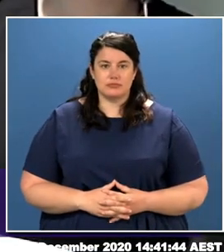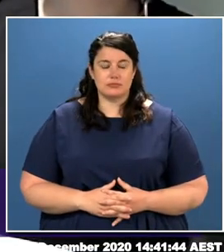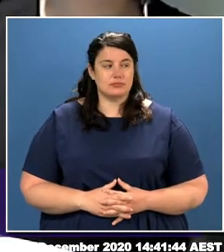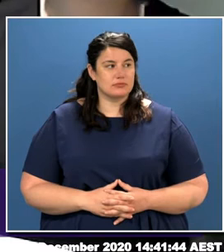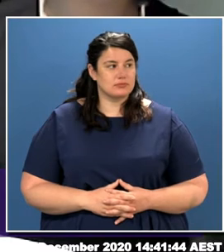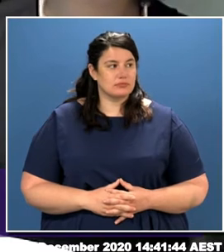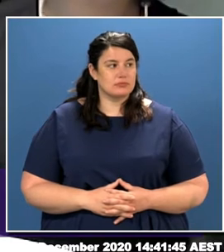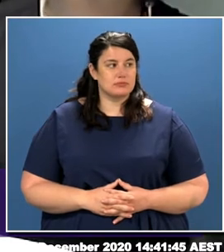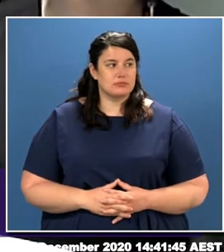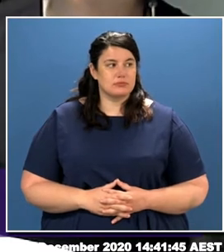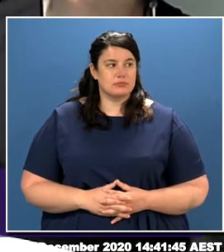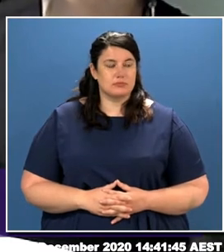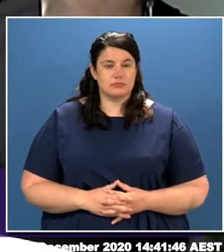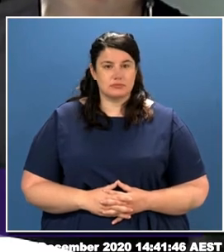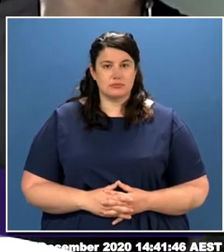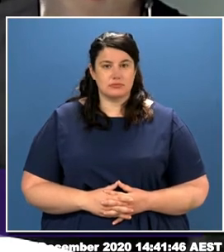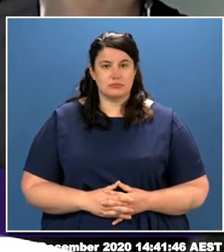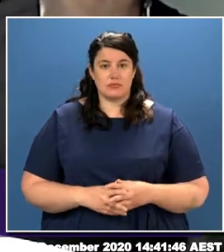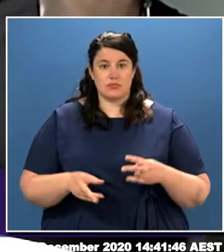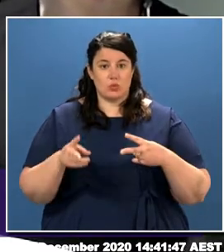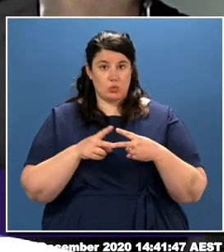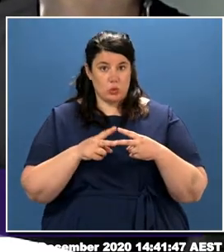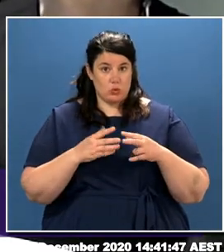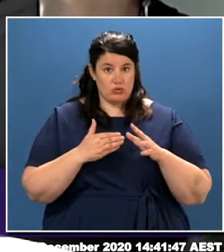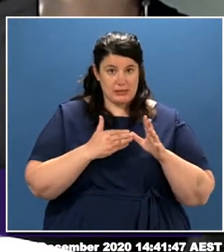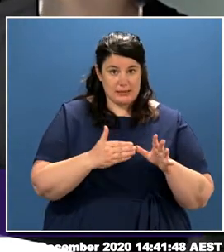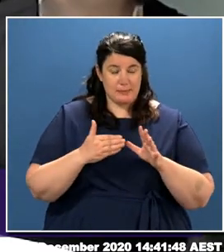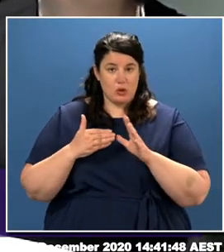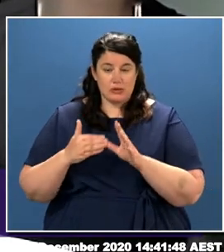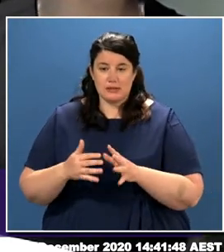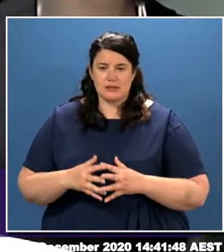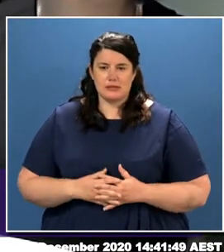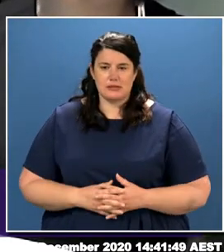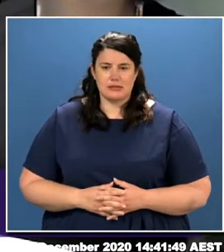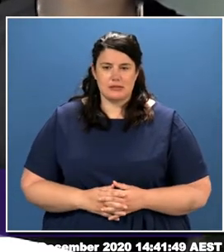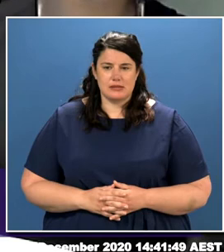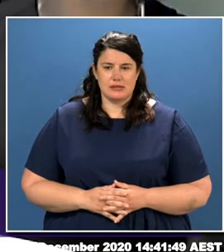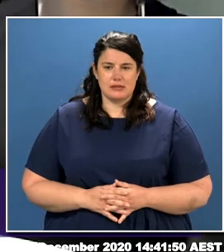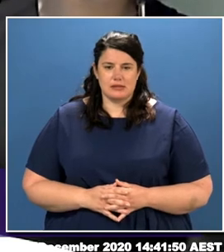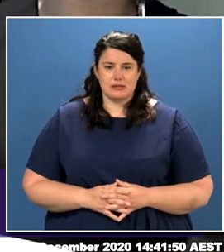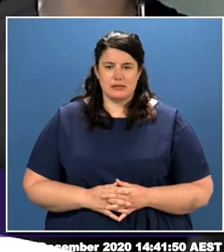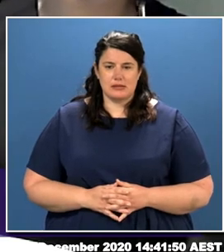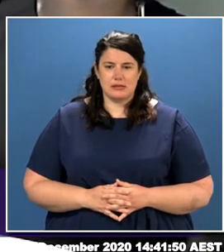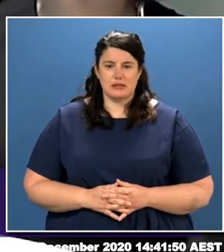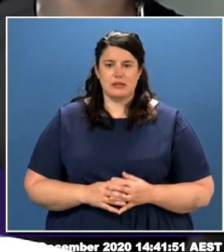Well, two sorts of responses to that. I suppose one is the implementation from the Alliance perspective and sharing